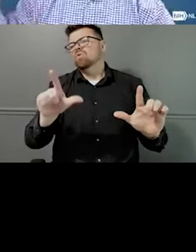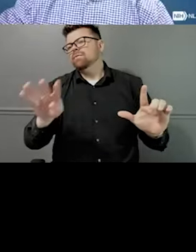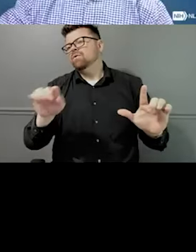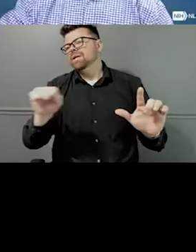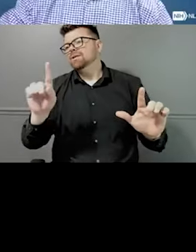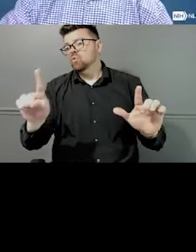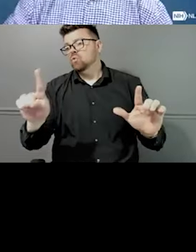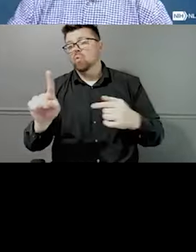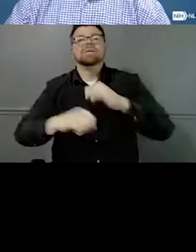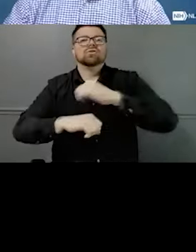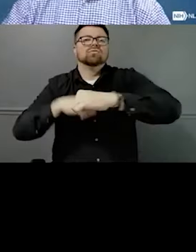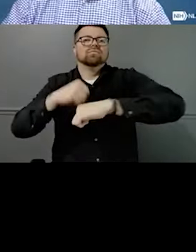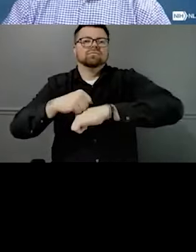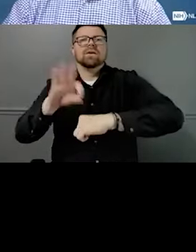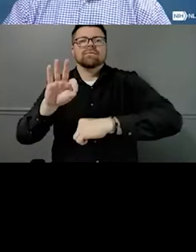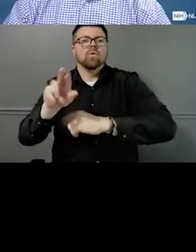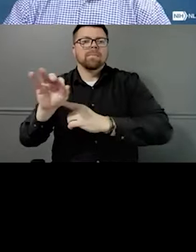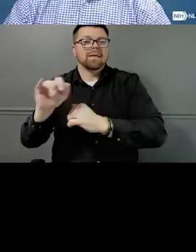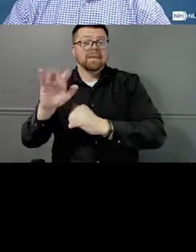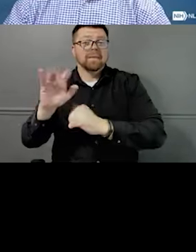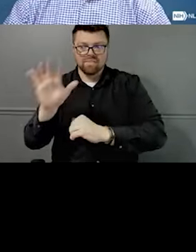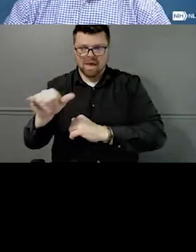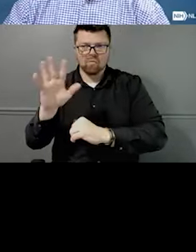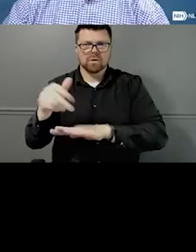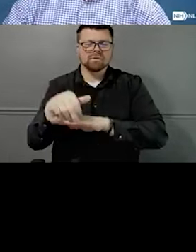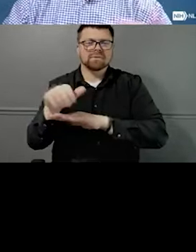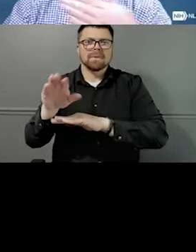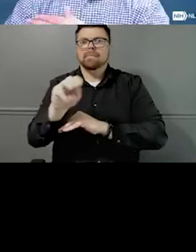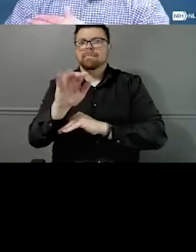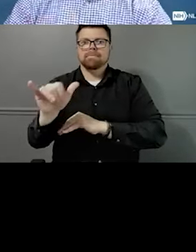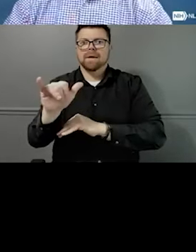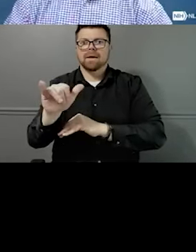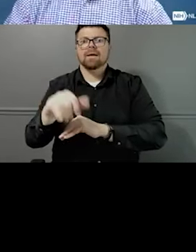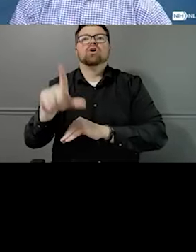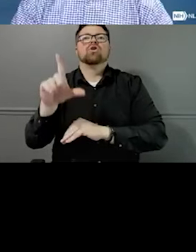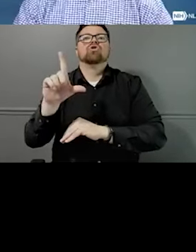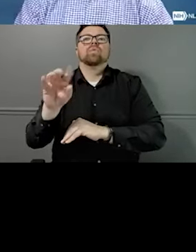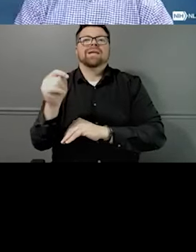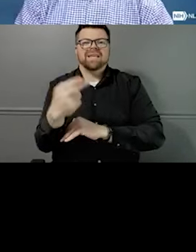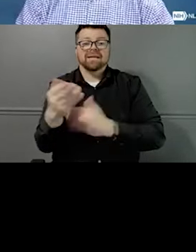That's what you'll submit on May 20th and forward.